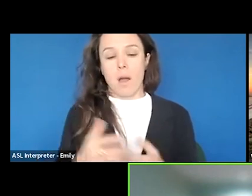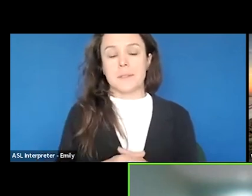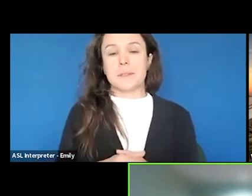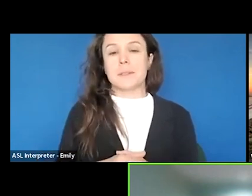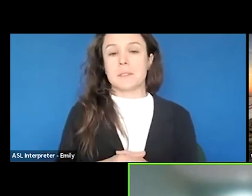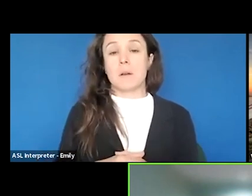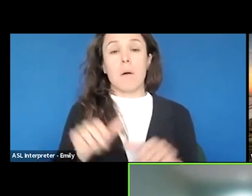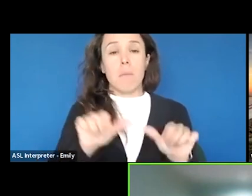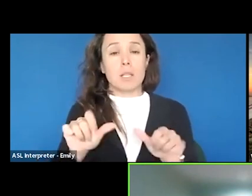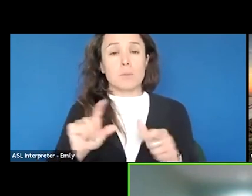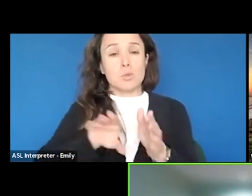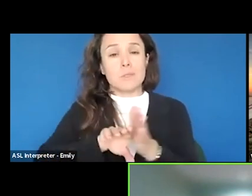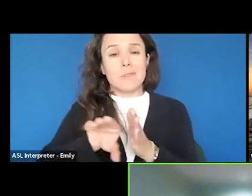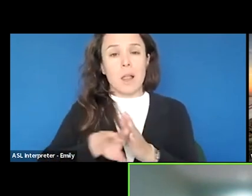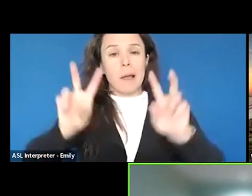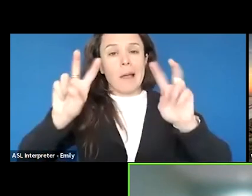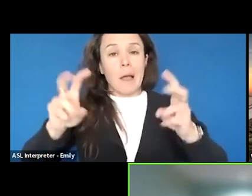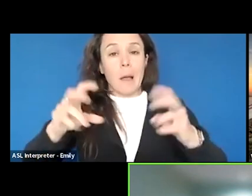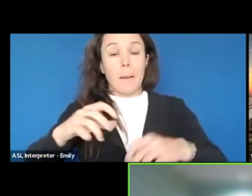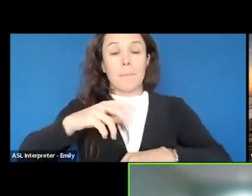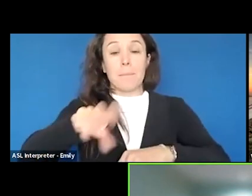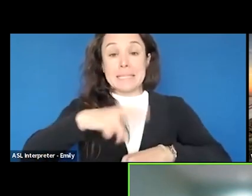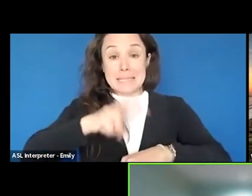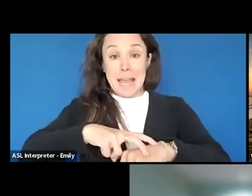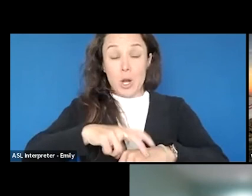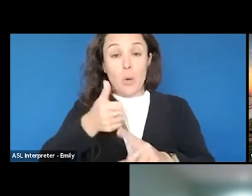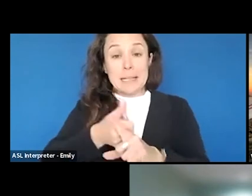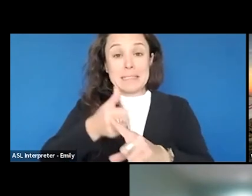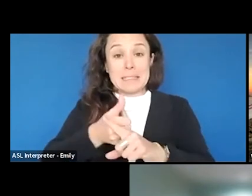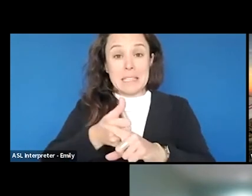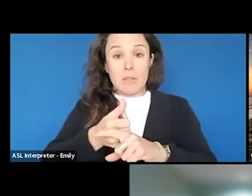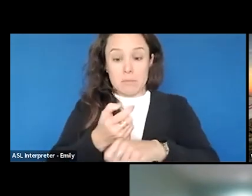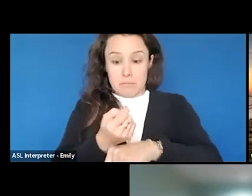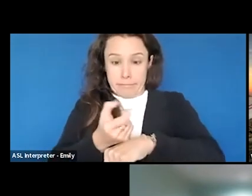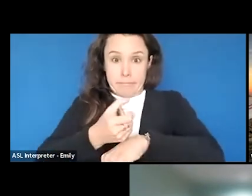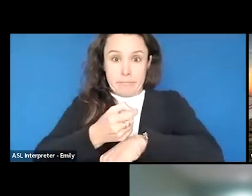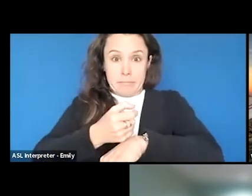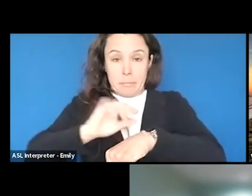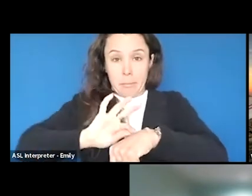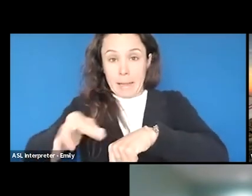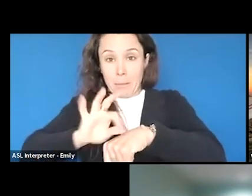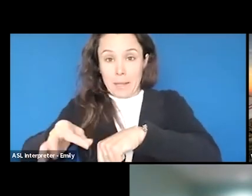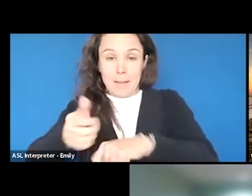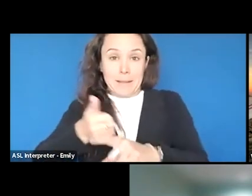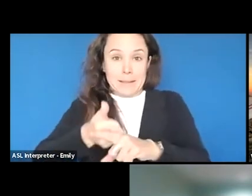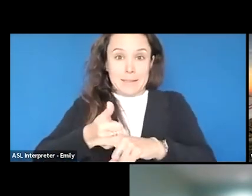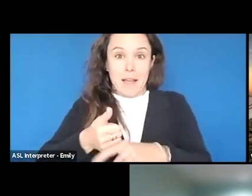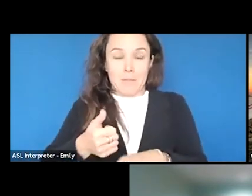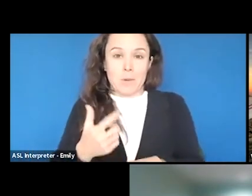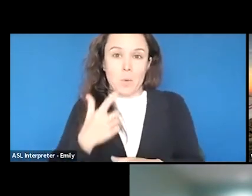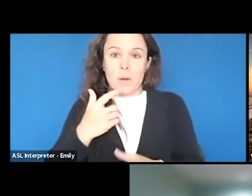developing a self-peeling potato. It'd benefit everybody and what you were describing made me